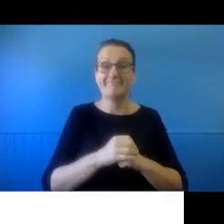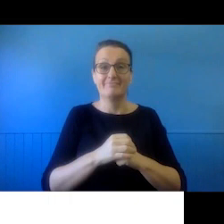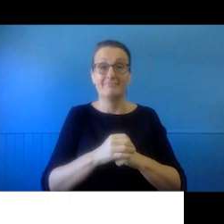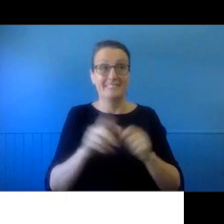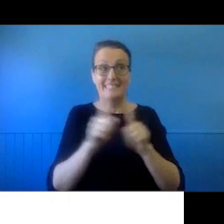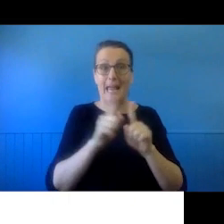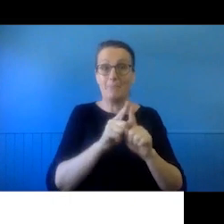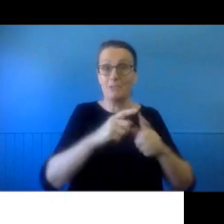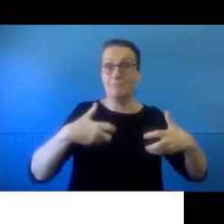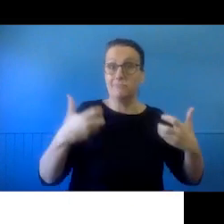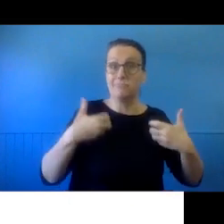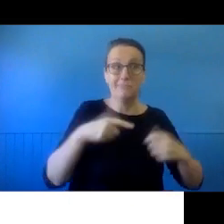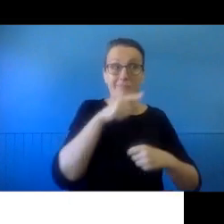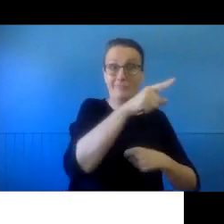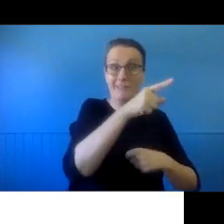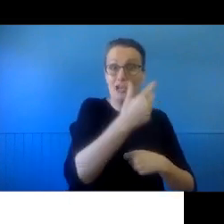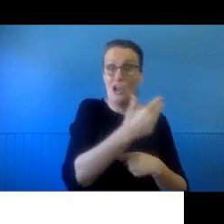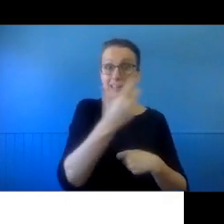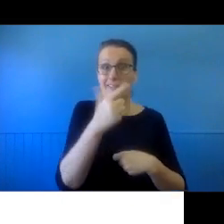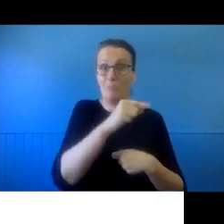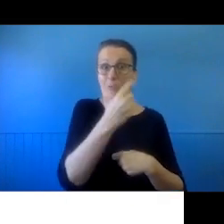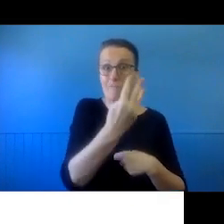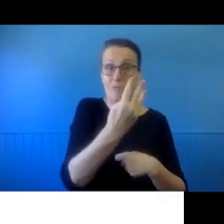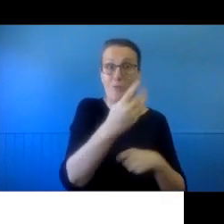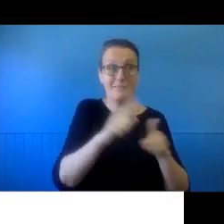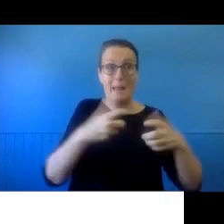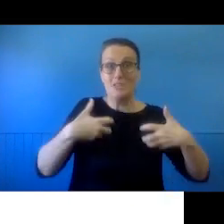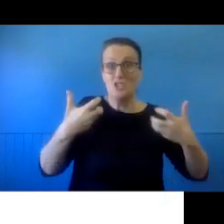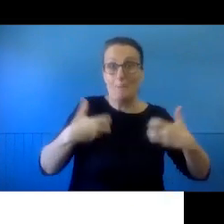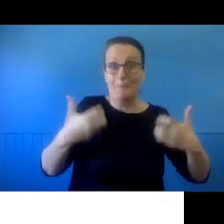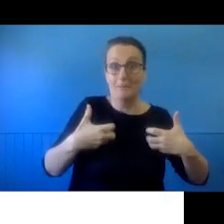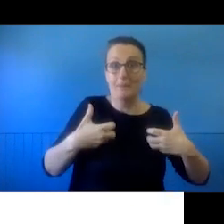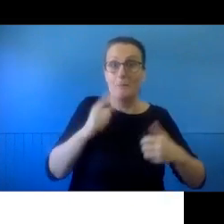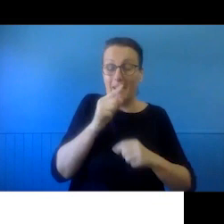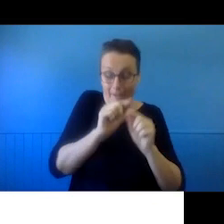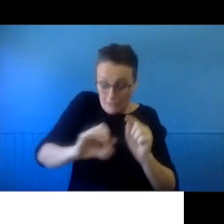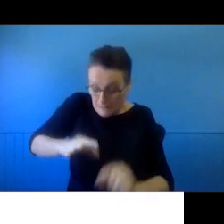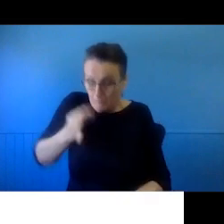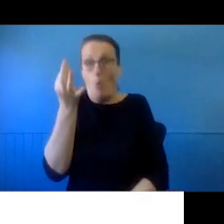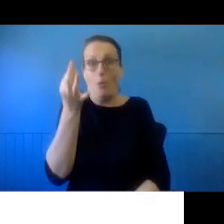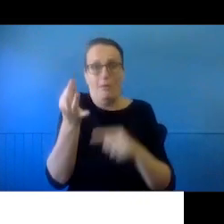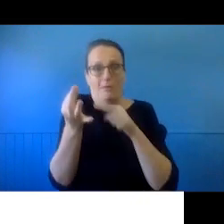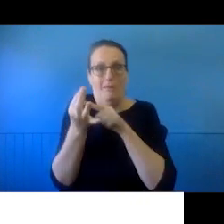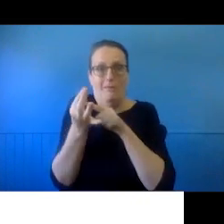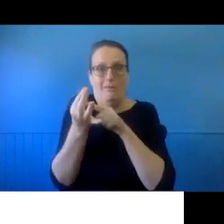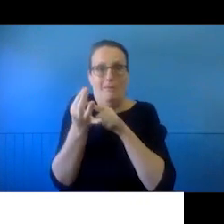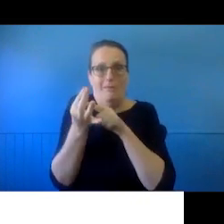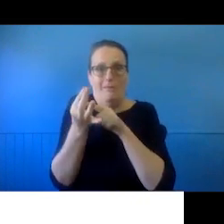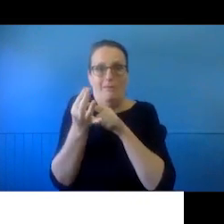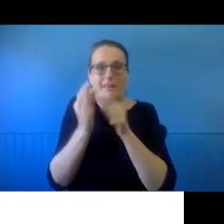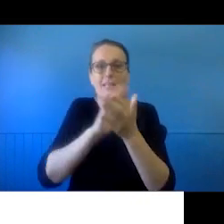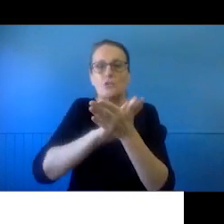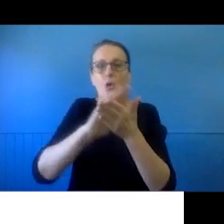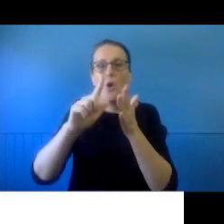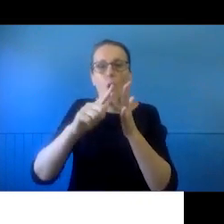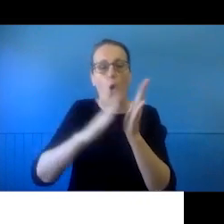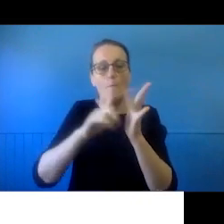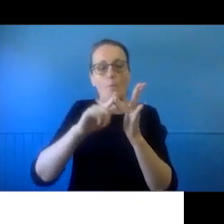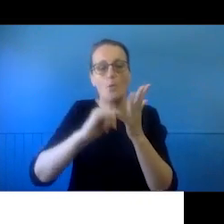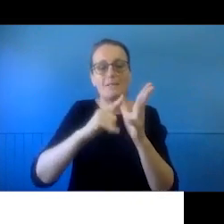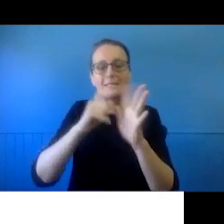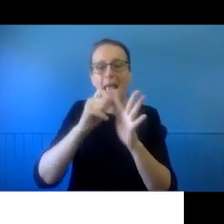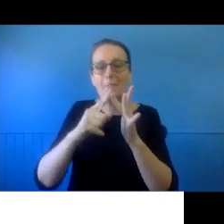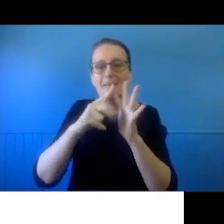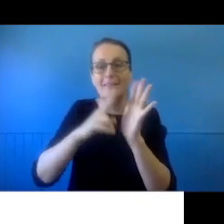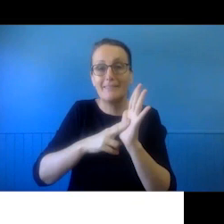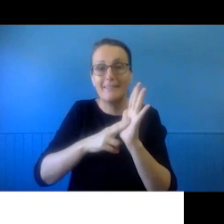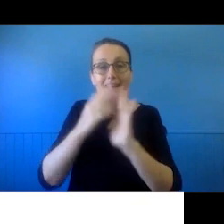sequence, our genome, is home sapan. -- homosapien. That new way we've